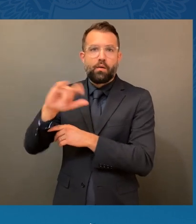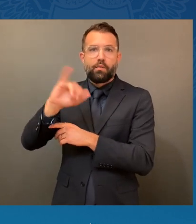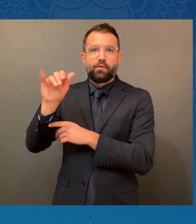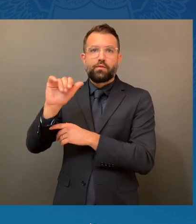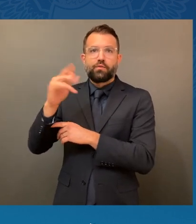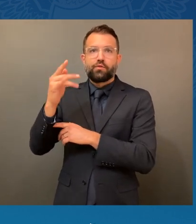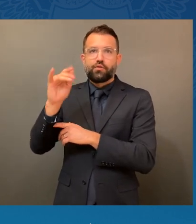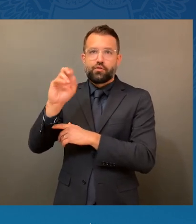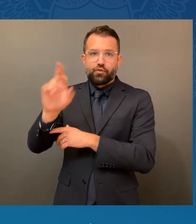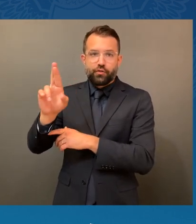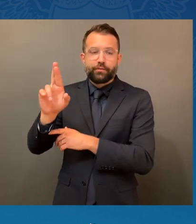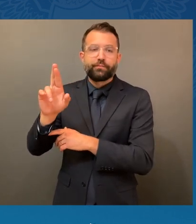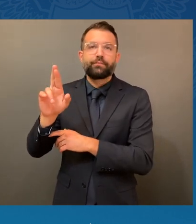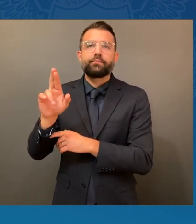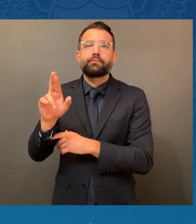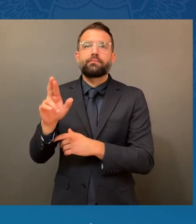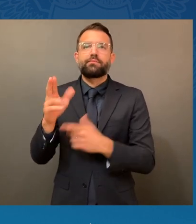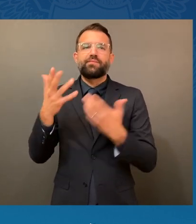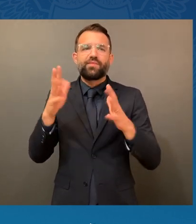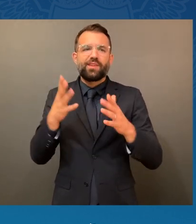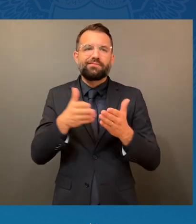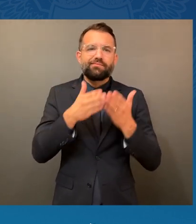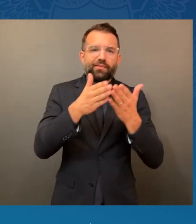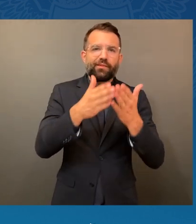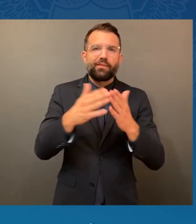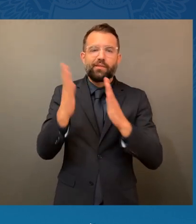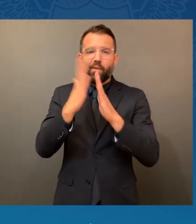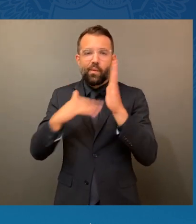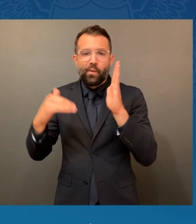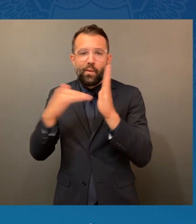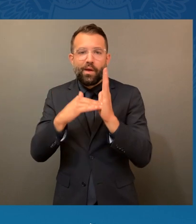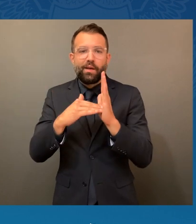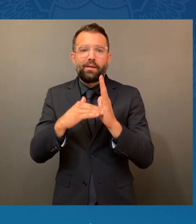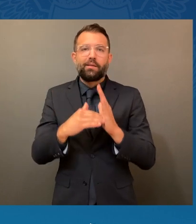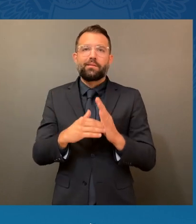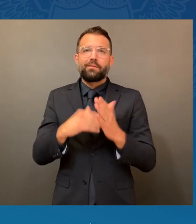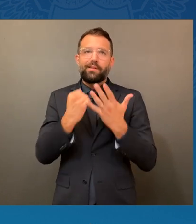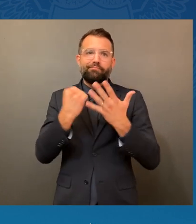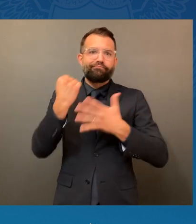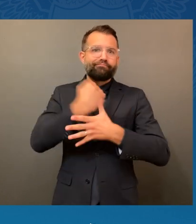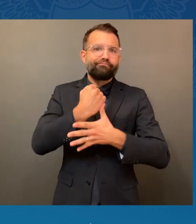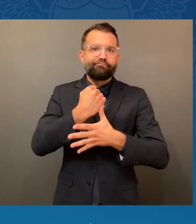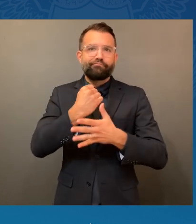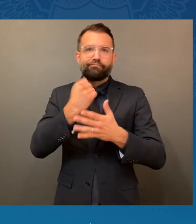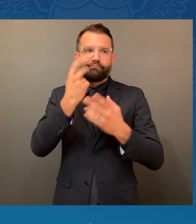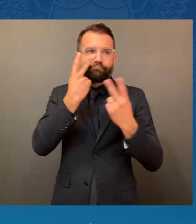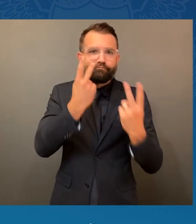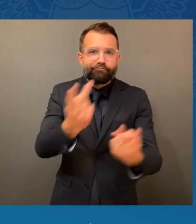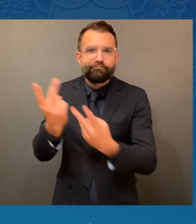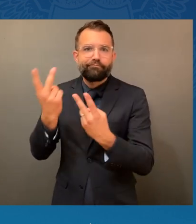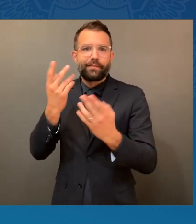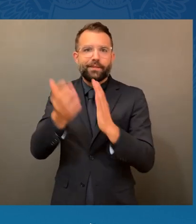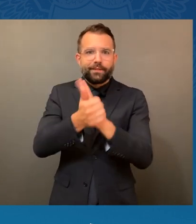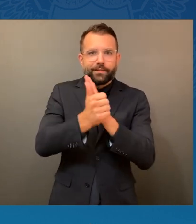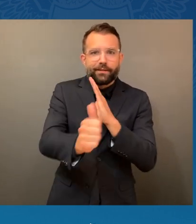to conduct a commander U.S. Pacific fleet priority port visit, skillfully executing numerous high visibility office calls